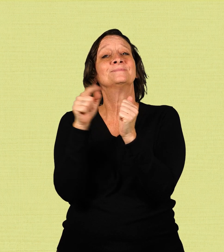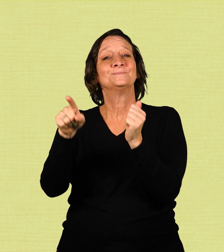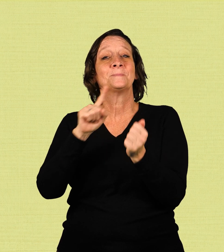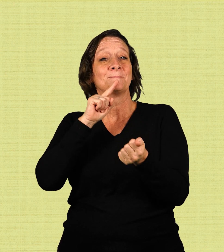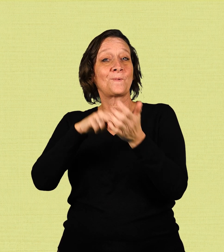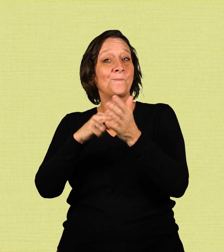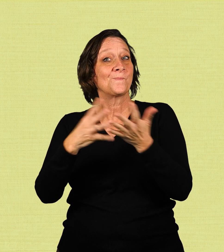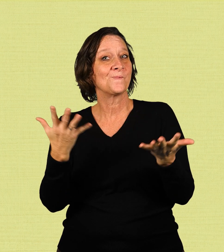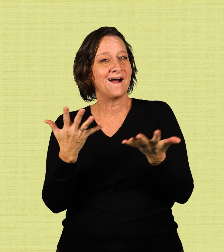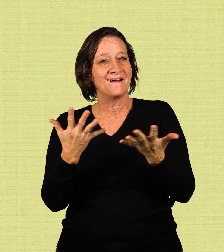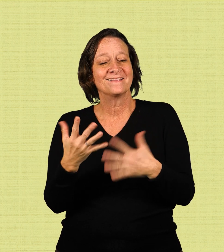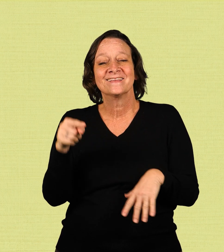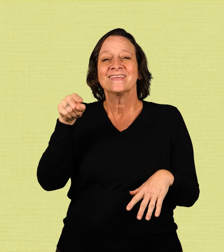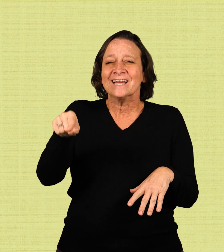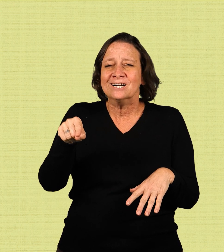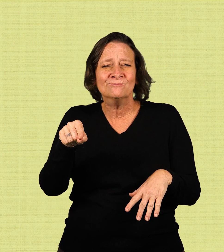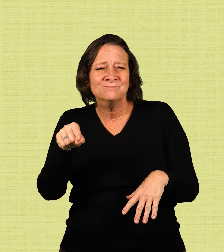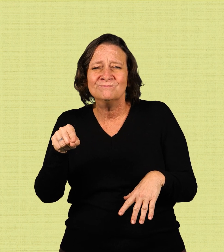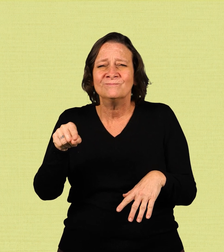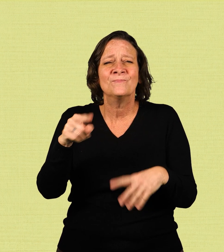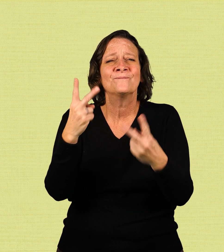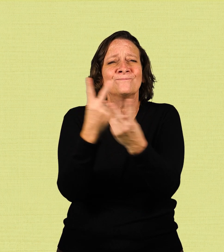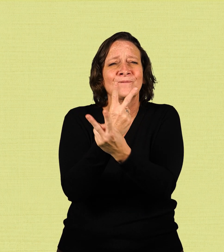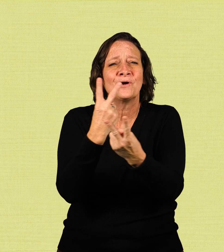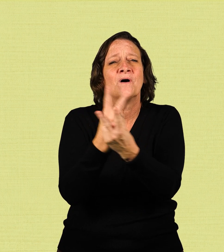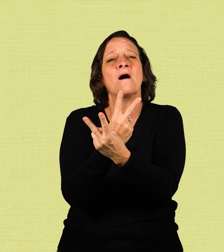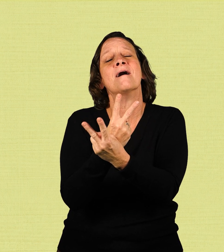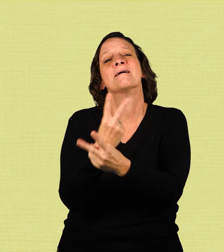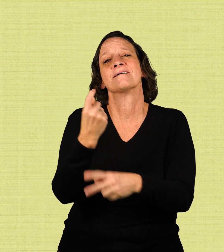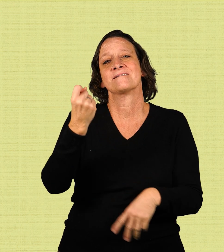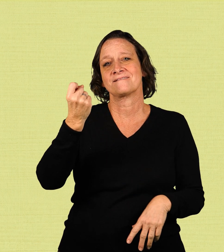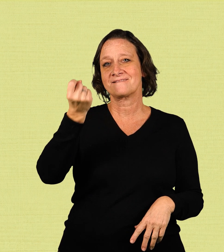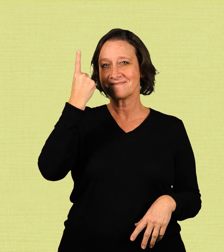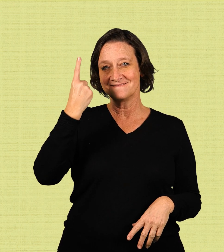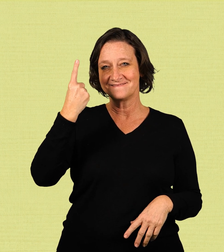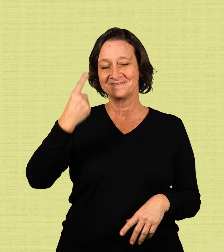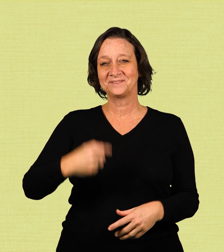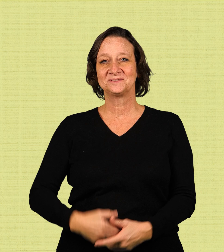he really means that he just figured something out.